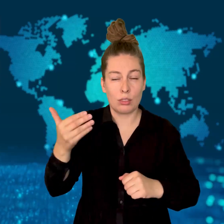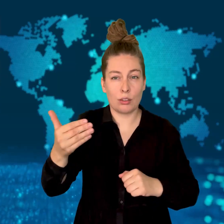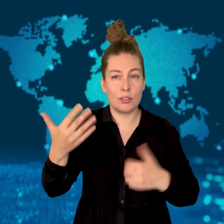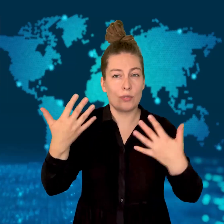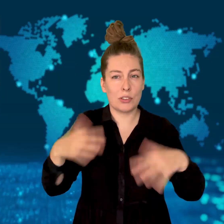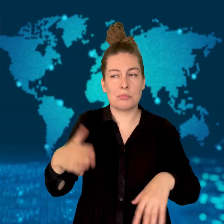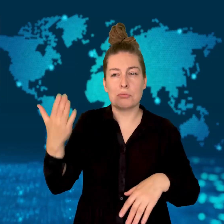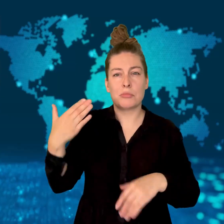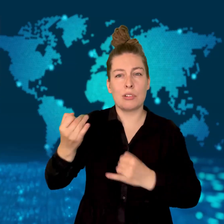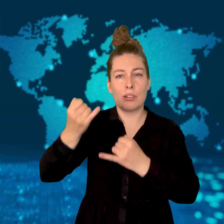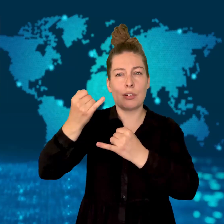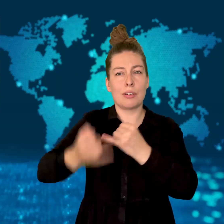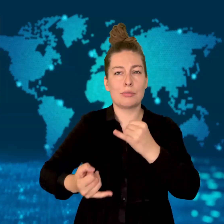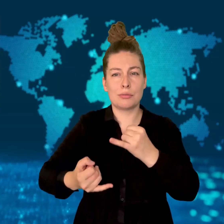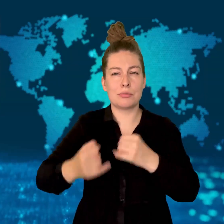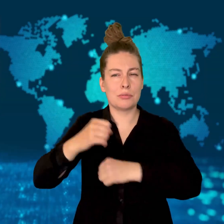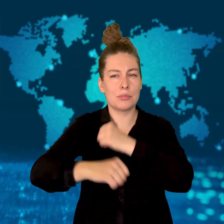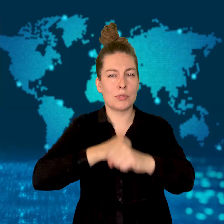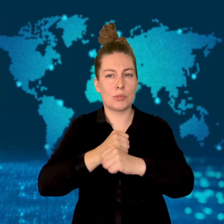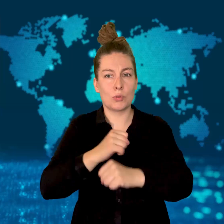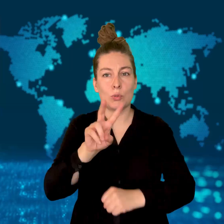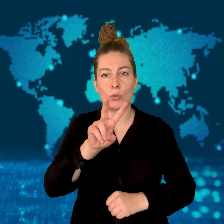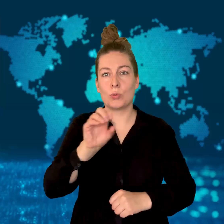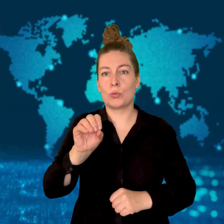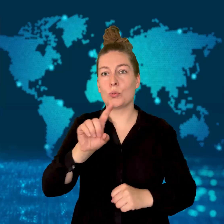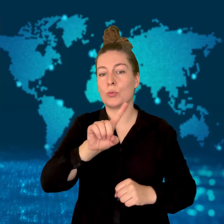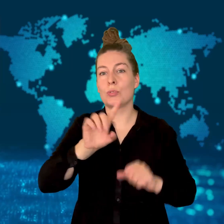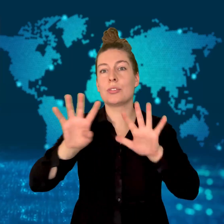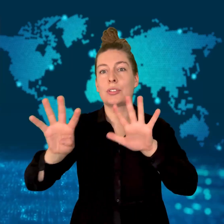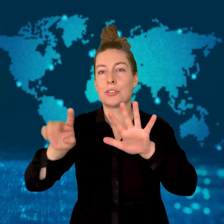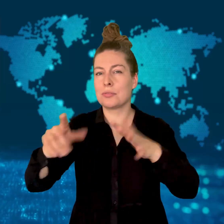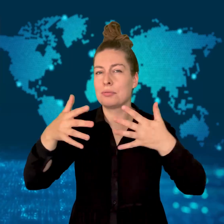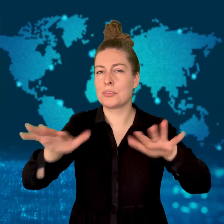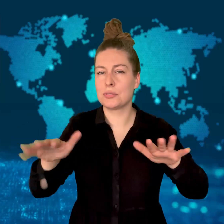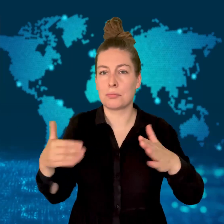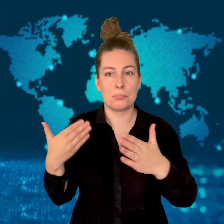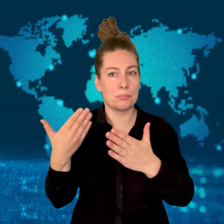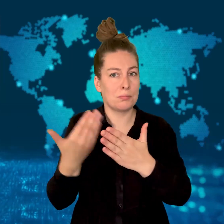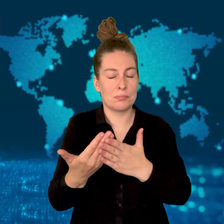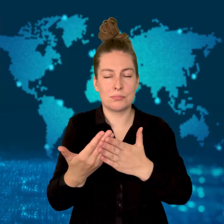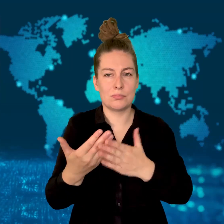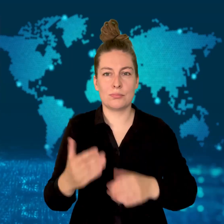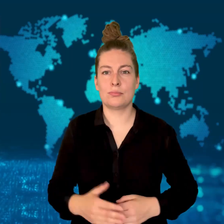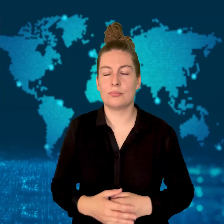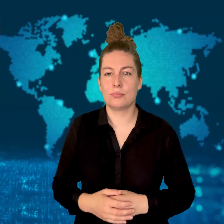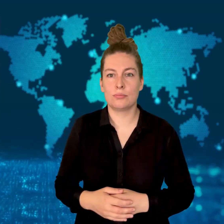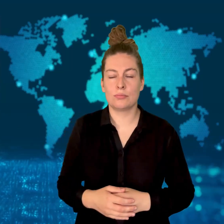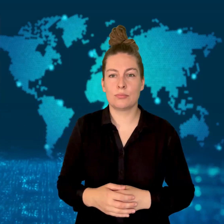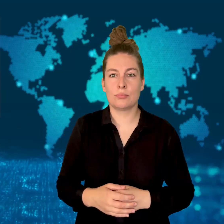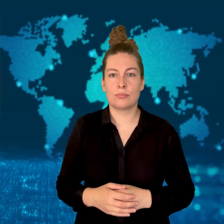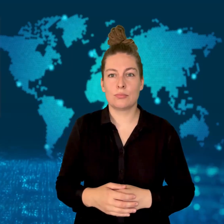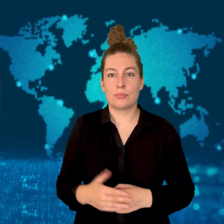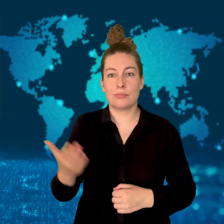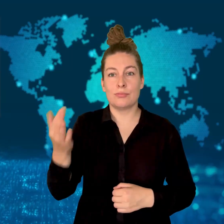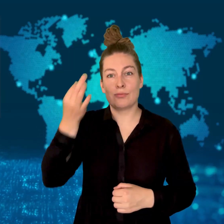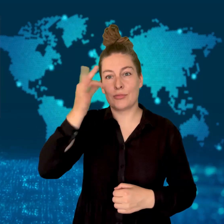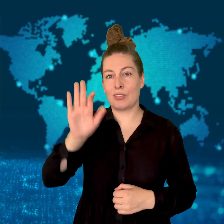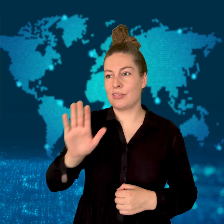The country's Prime Minister, Elisabeth Borne, expressed her concern